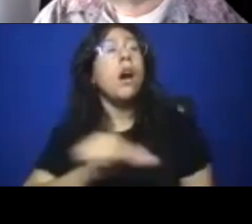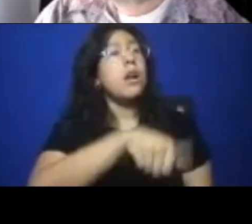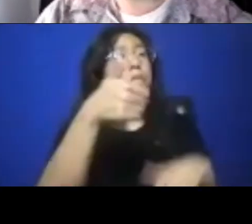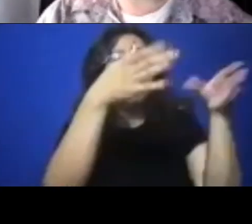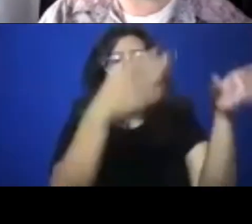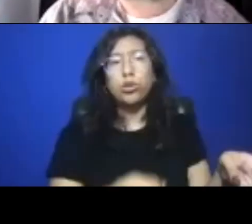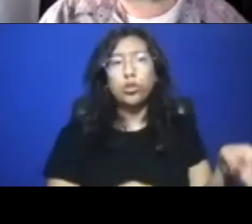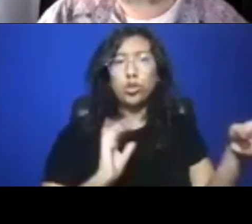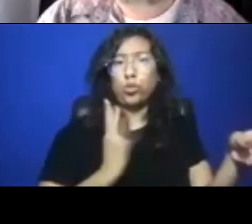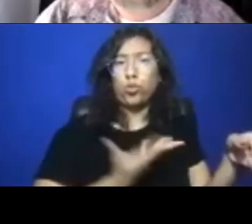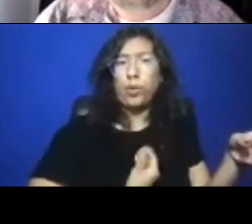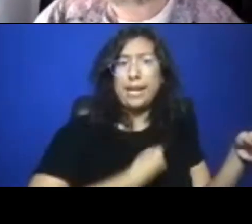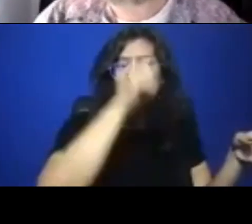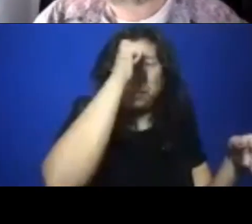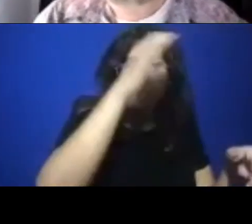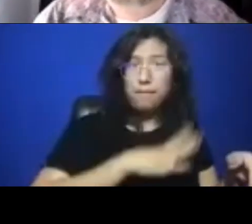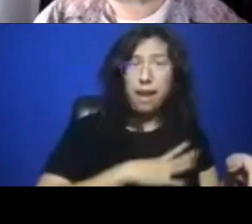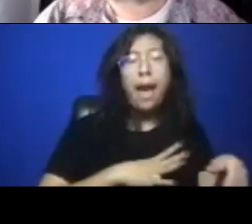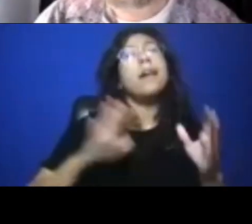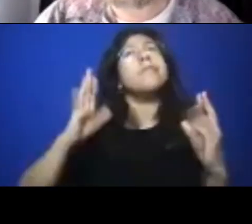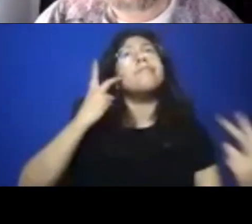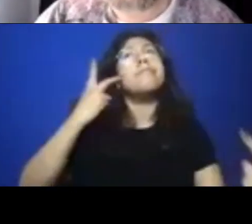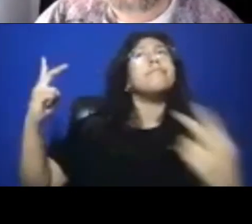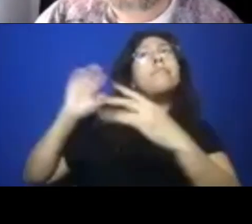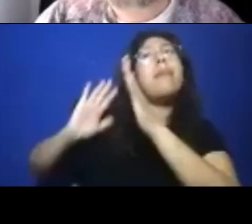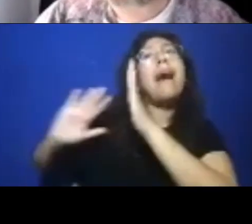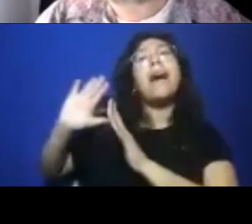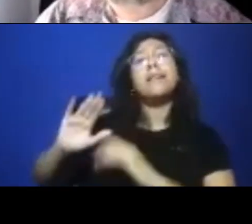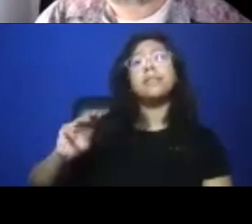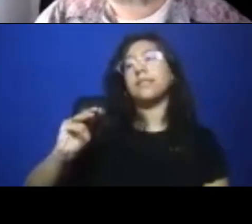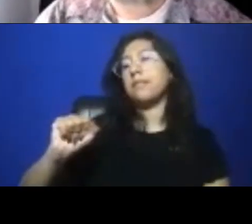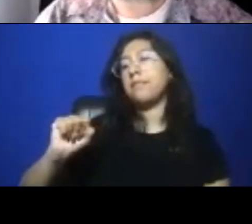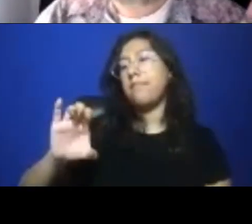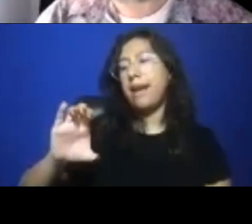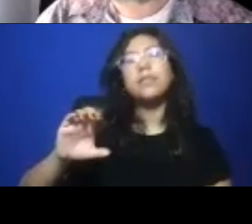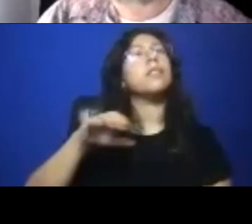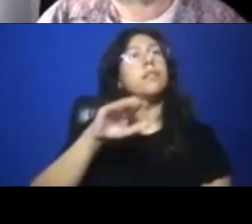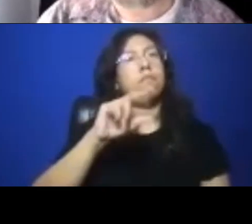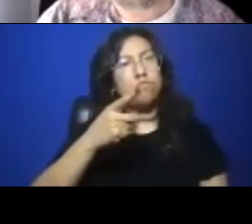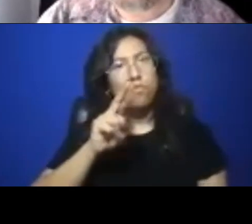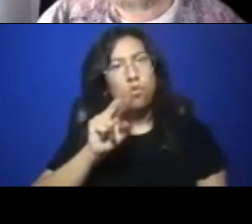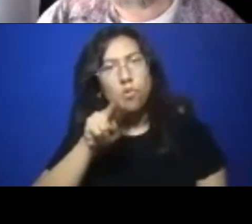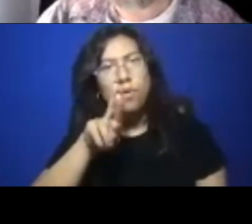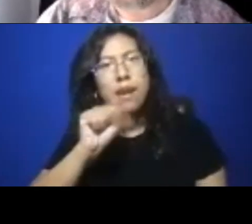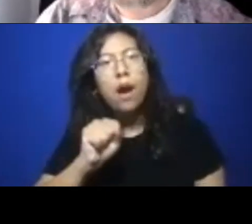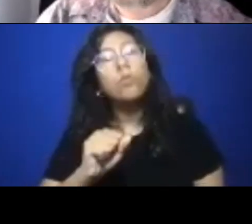may always refer to their past in terms of masculine pronouns or as their parent's son,